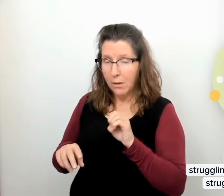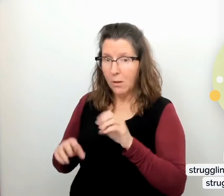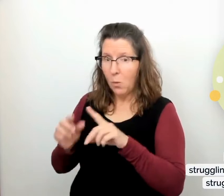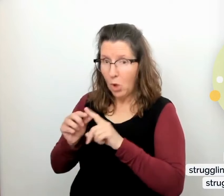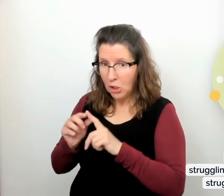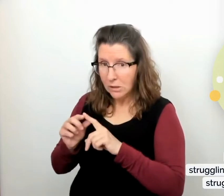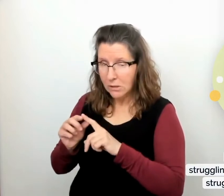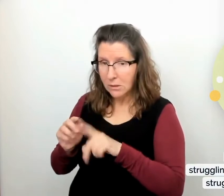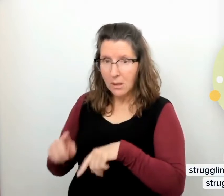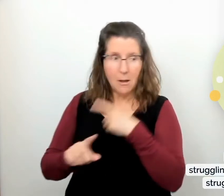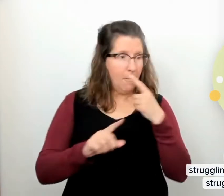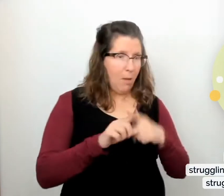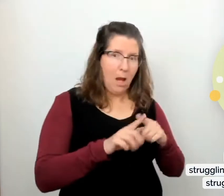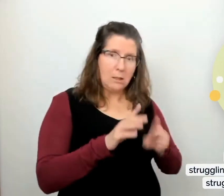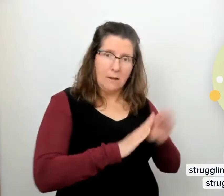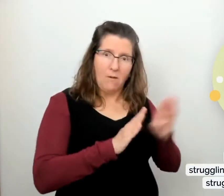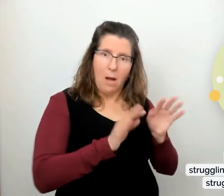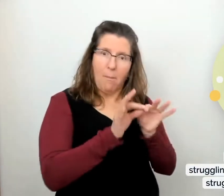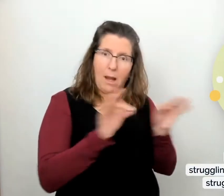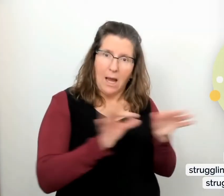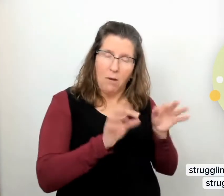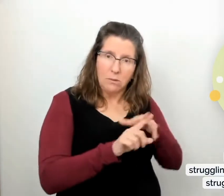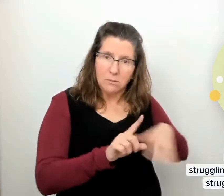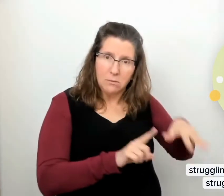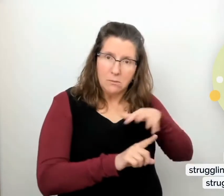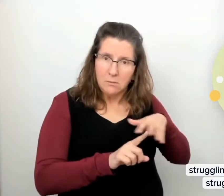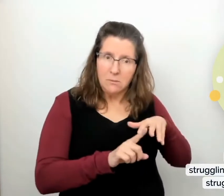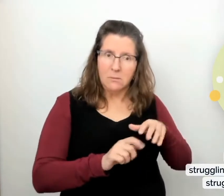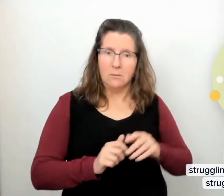the ability to decode at the word level and linguistic comprehension.